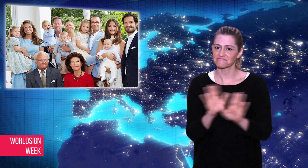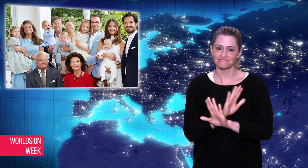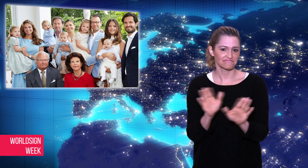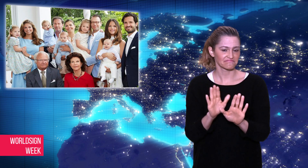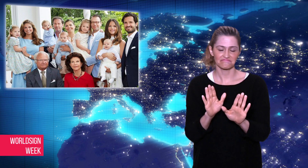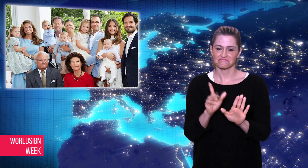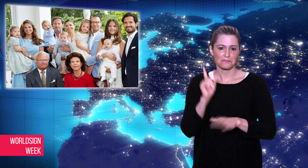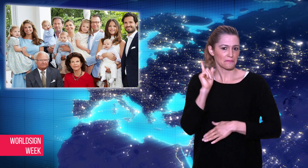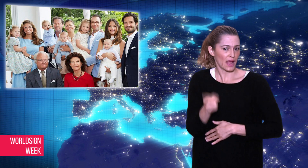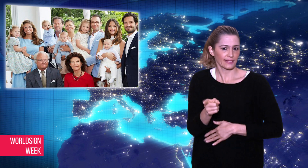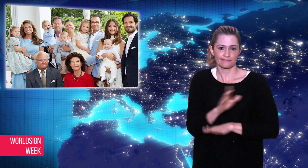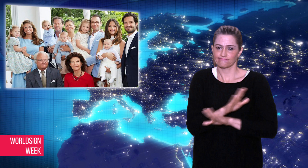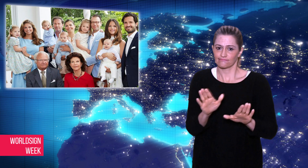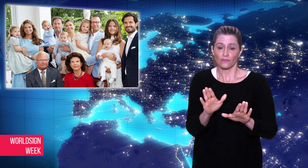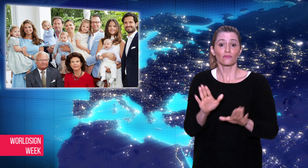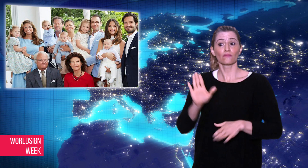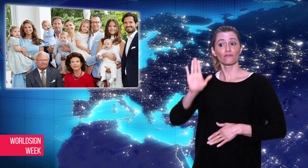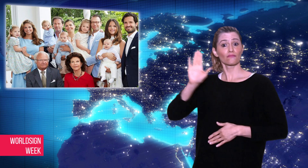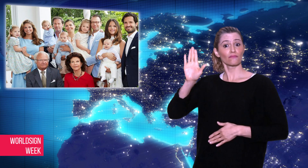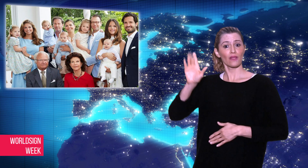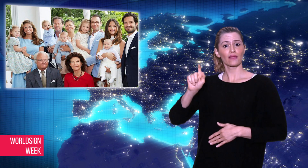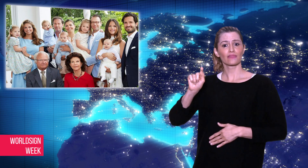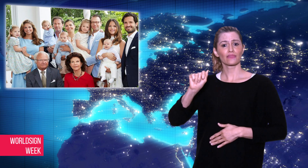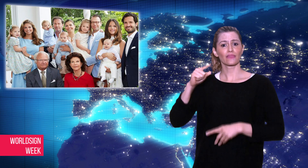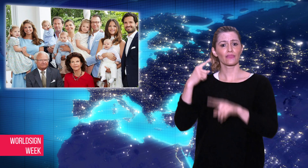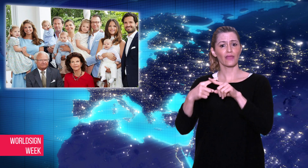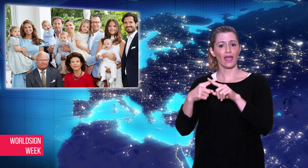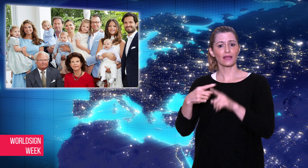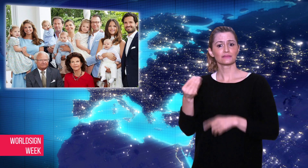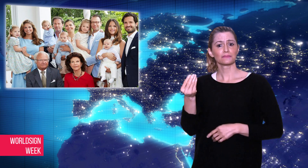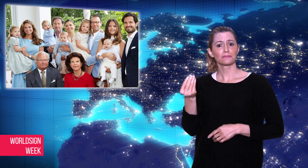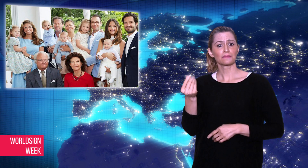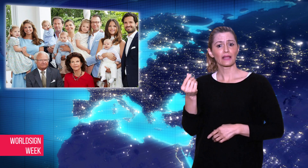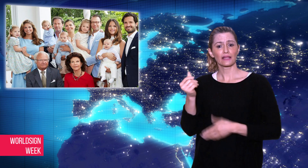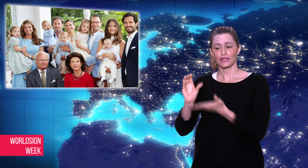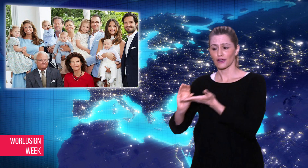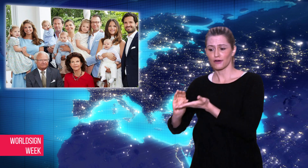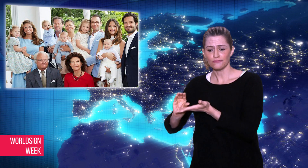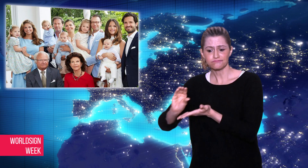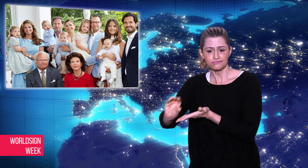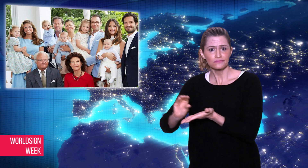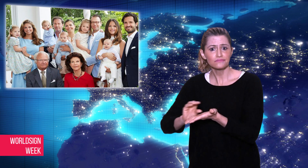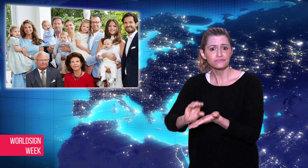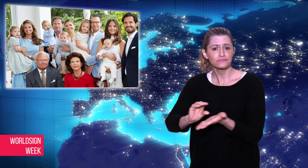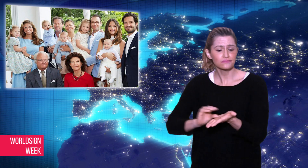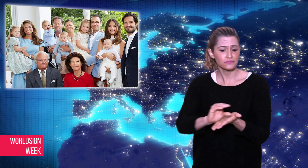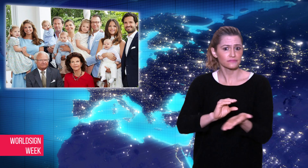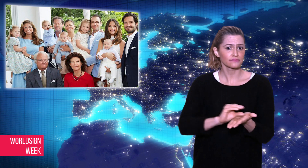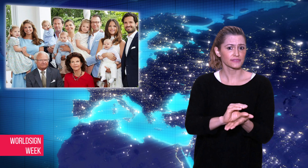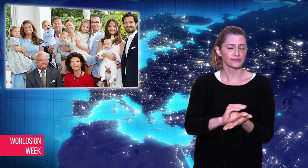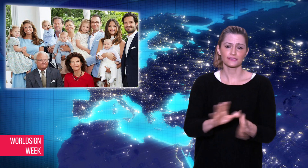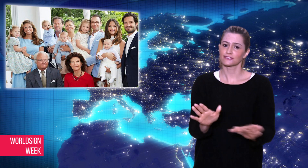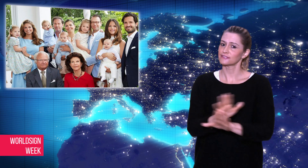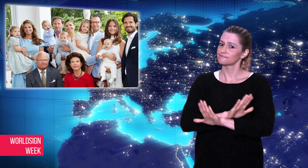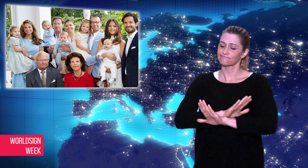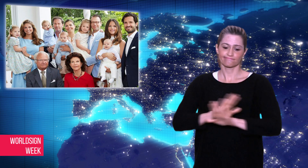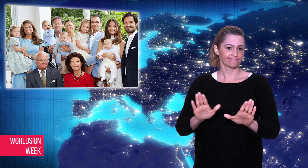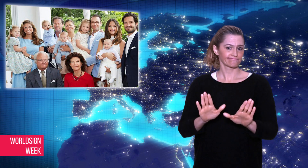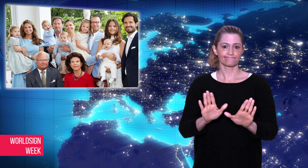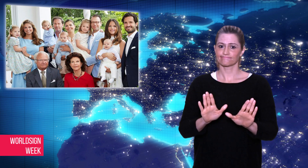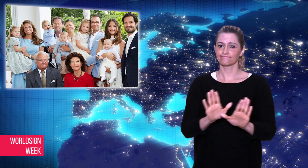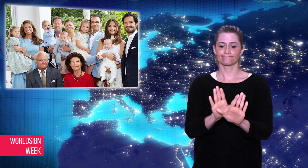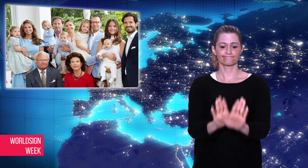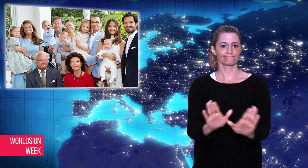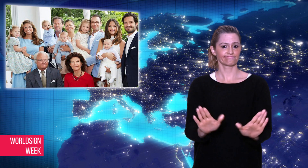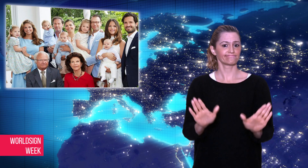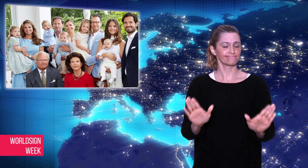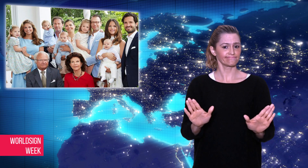longer receive taxpayer funds.